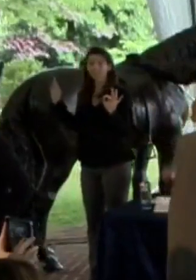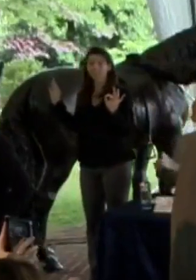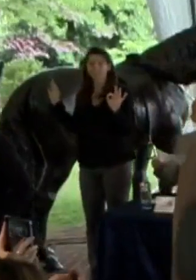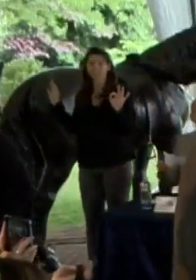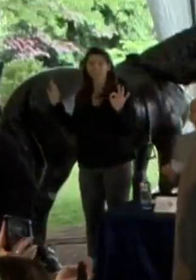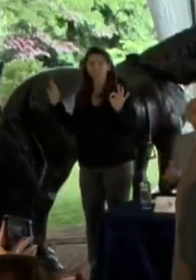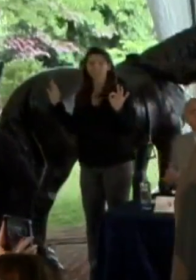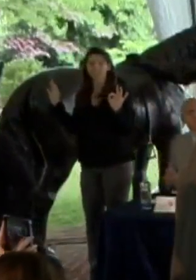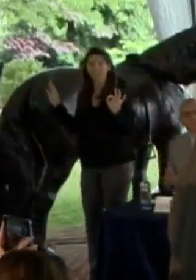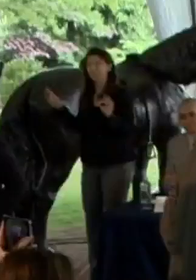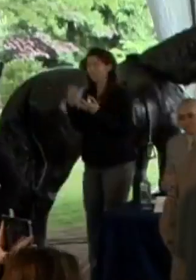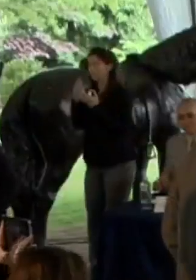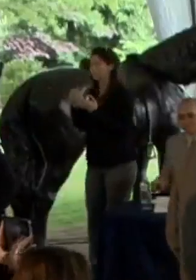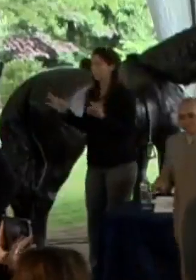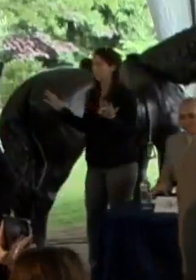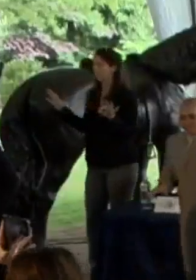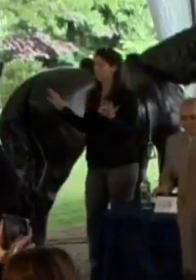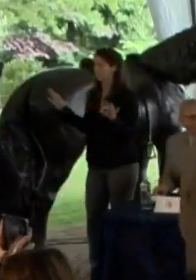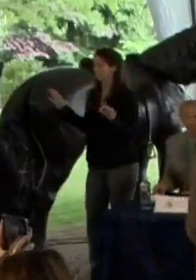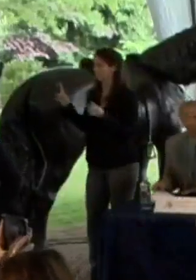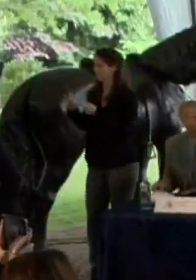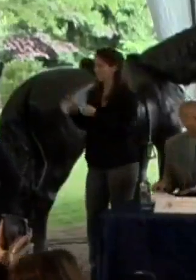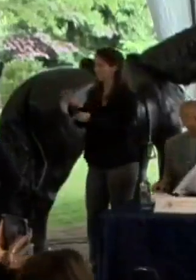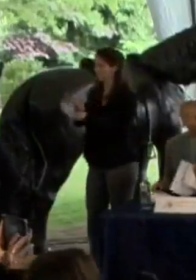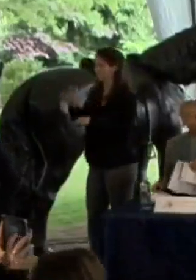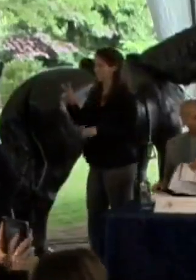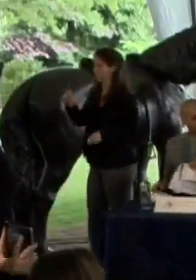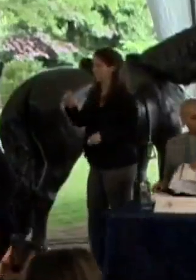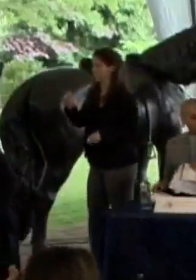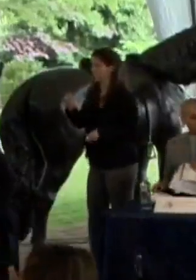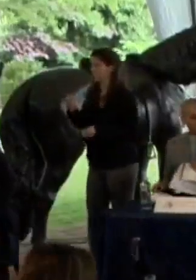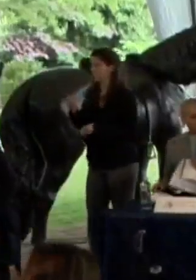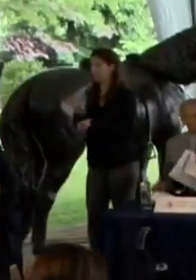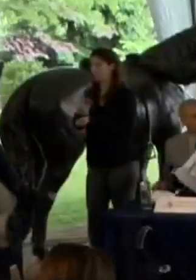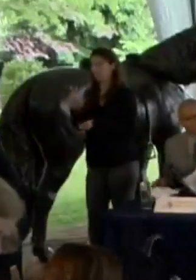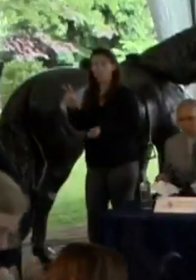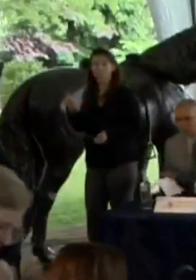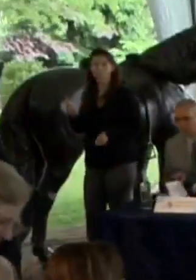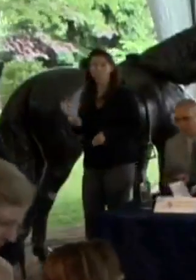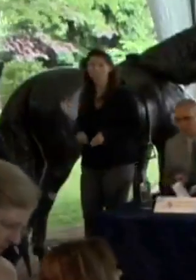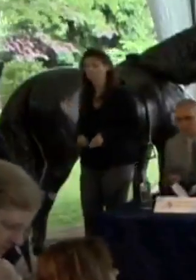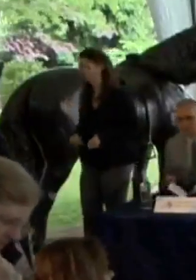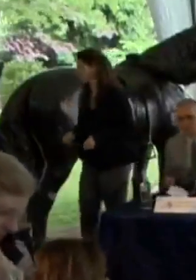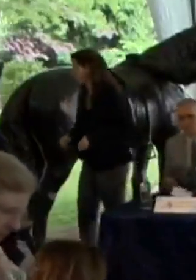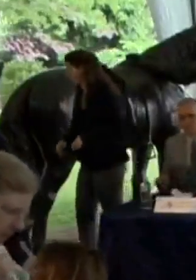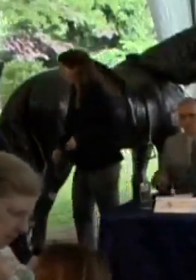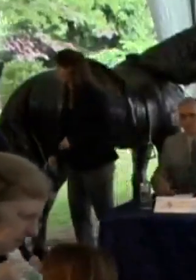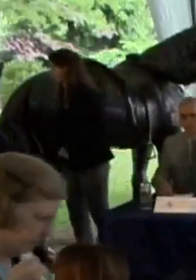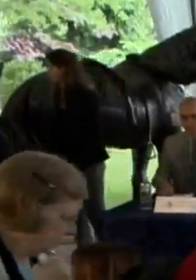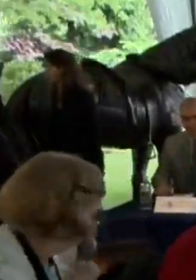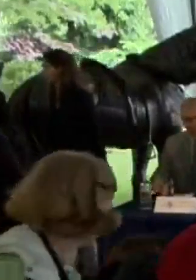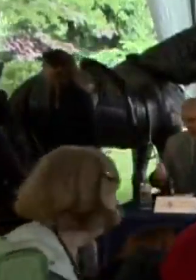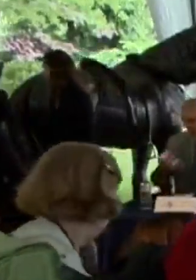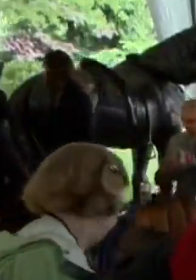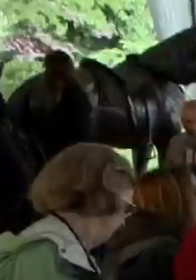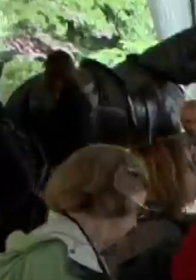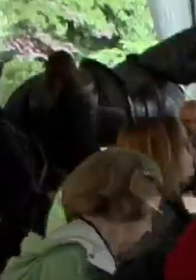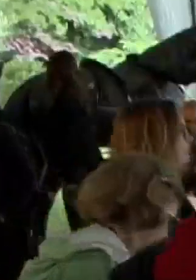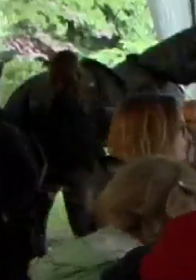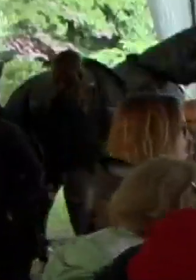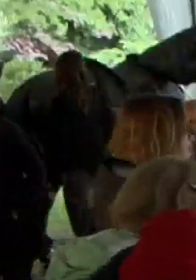BELIEVE THAT THE VISITORS CENTER